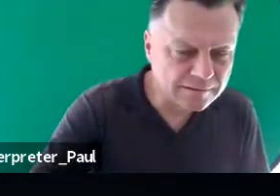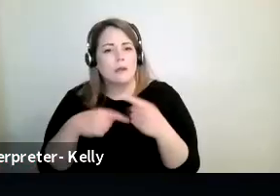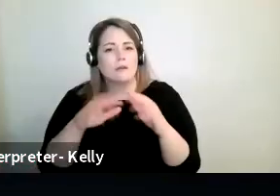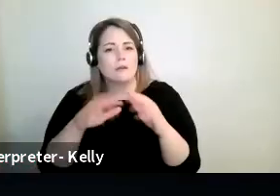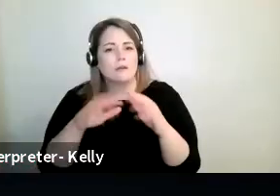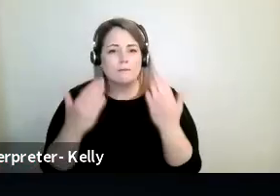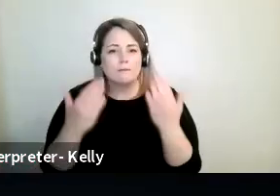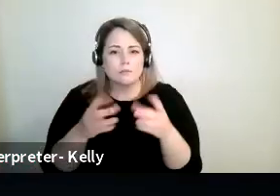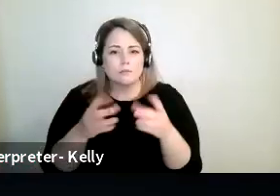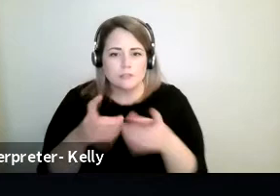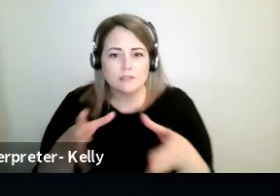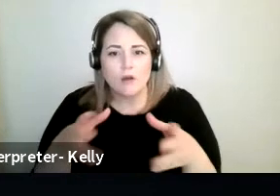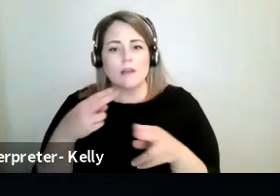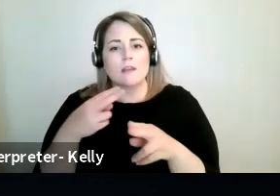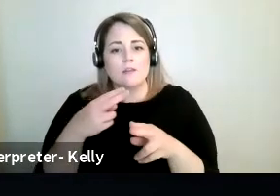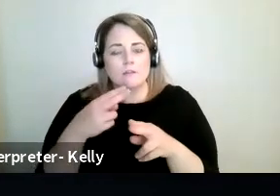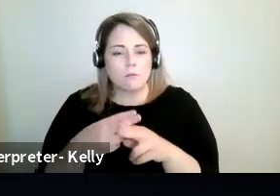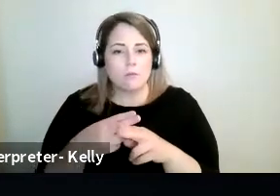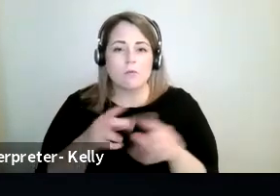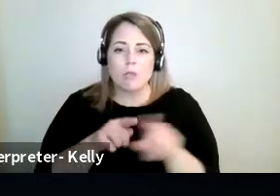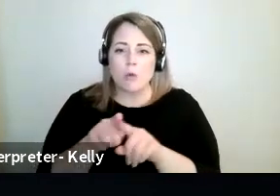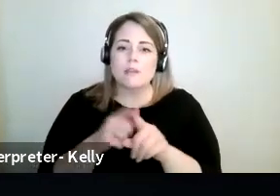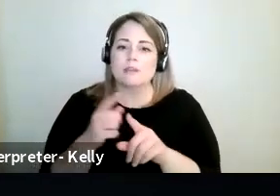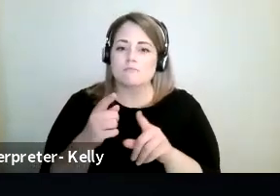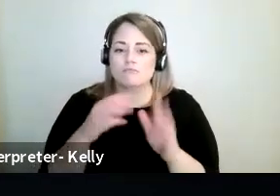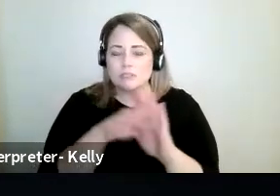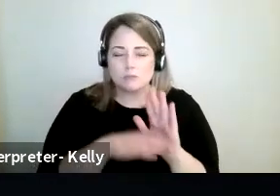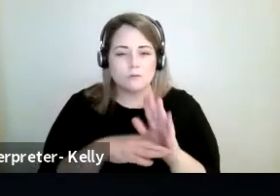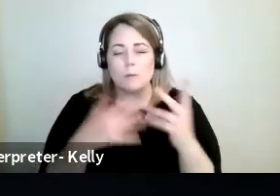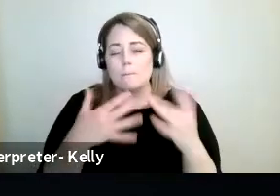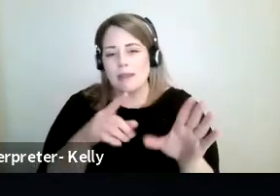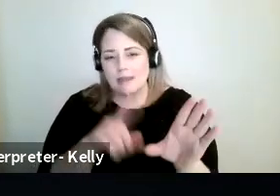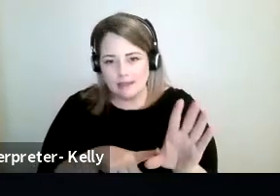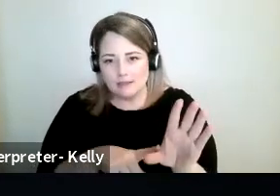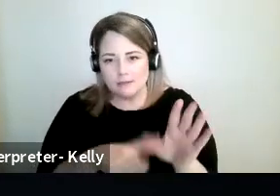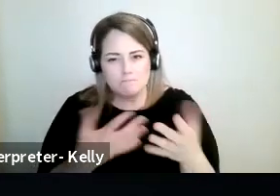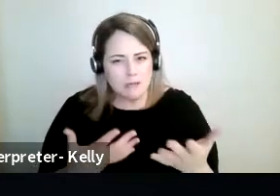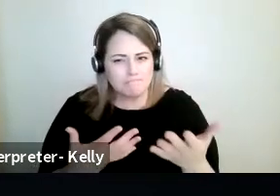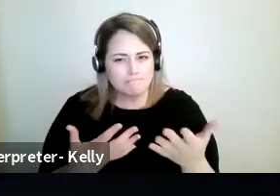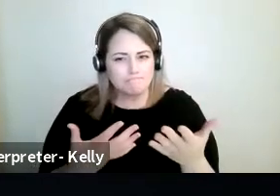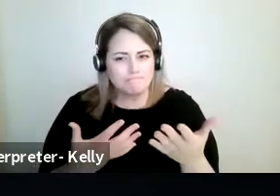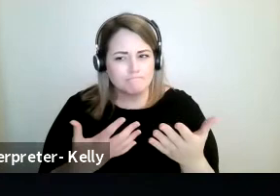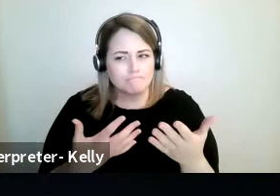UDL principles for years now. But we don't seem to be actually getting any closer